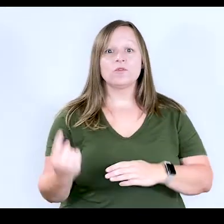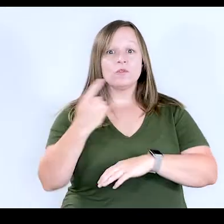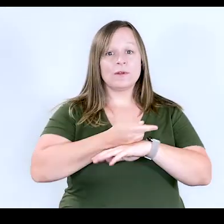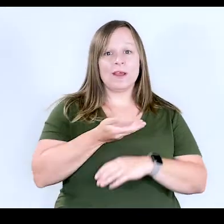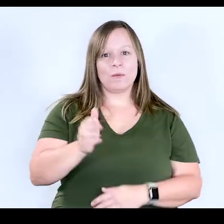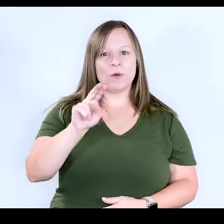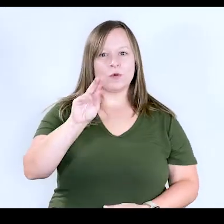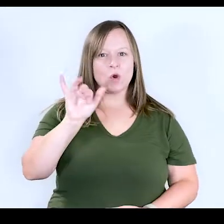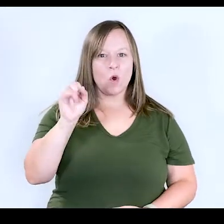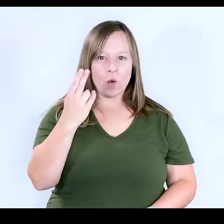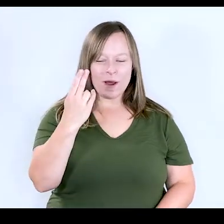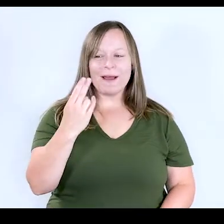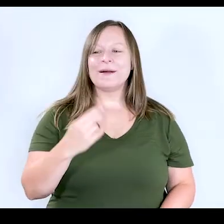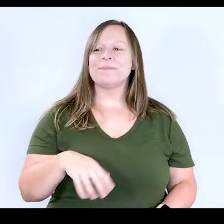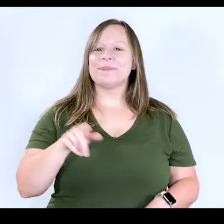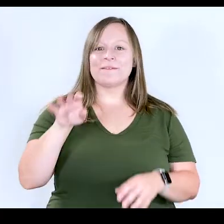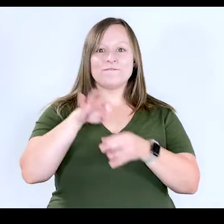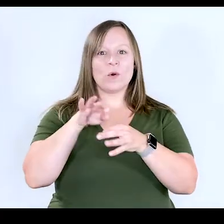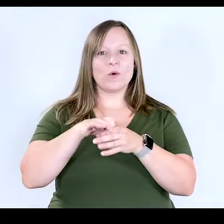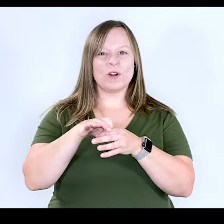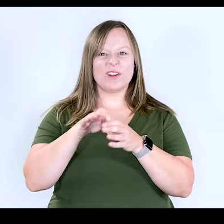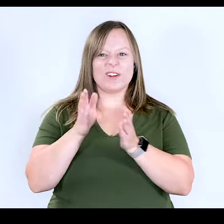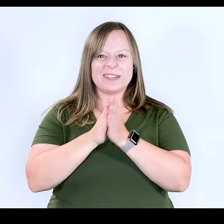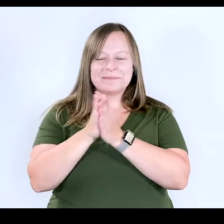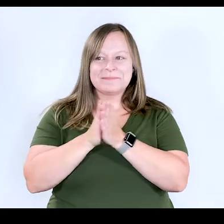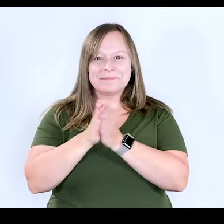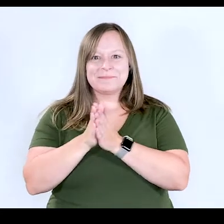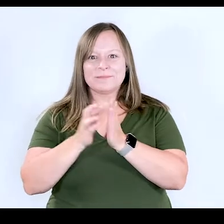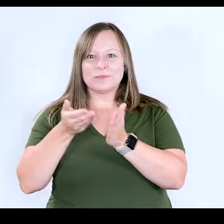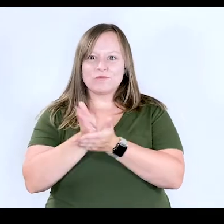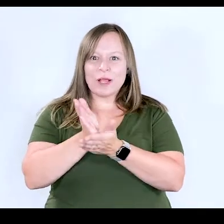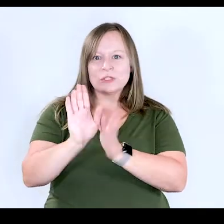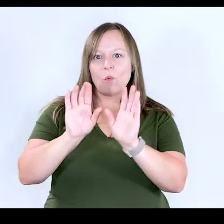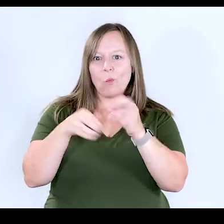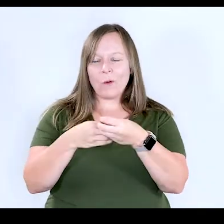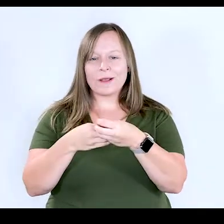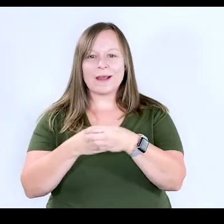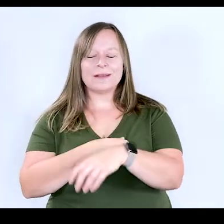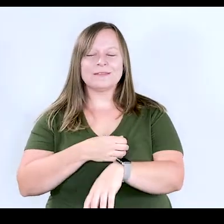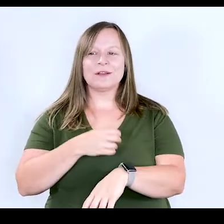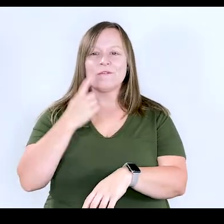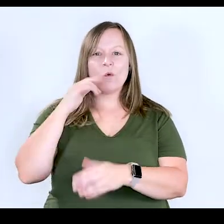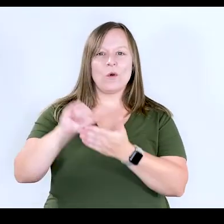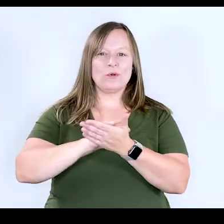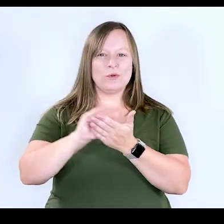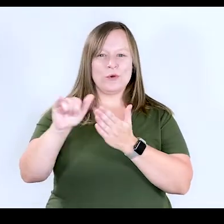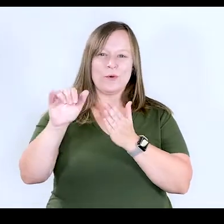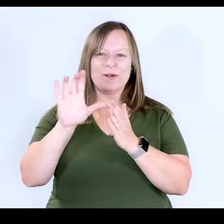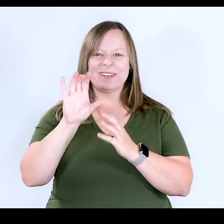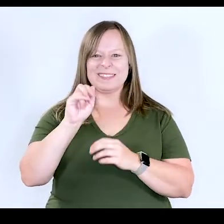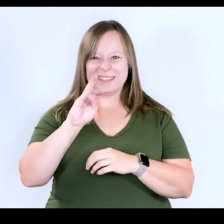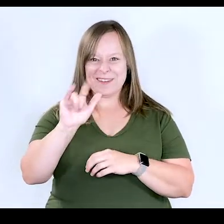Today, we welcome Noah Schuettge, Voter Engagement and Voter Rights Organizer for New York Civil Liberties Union,